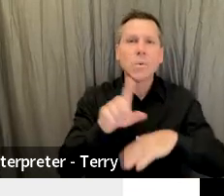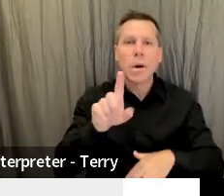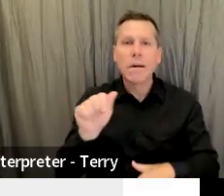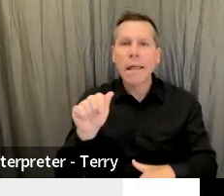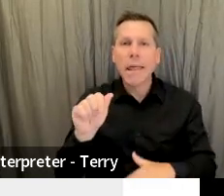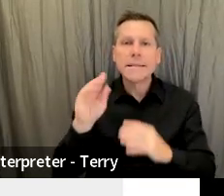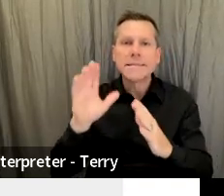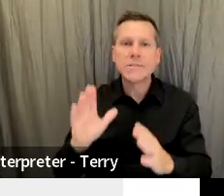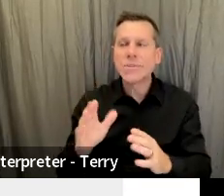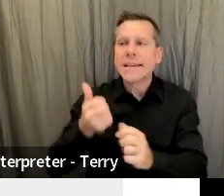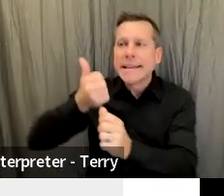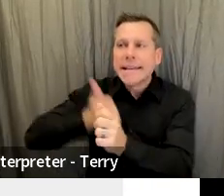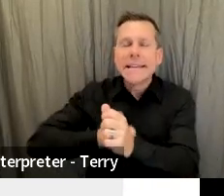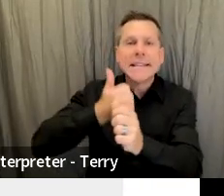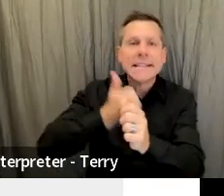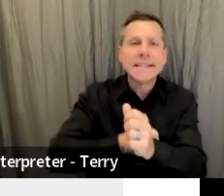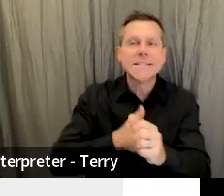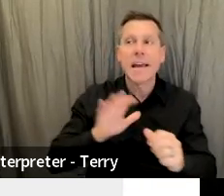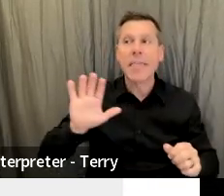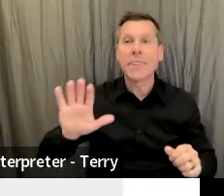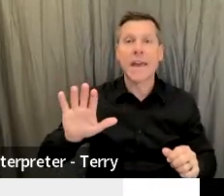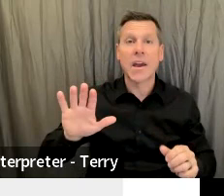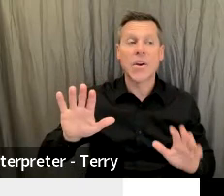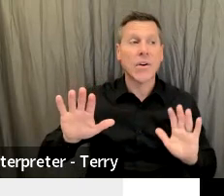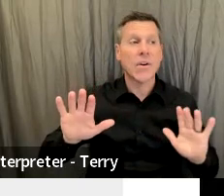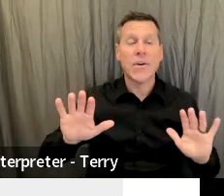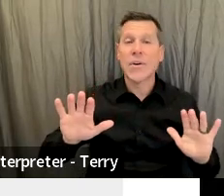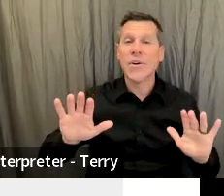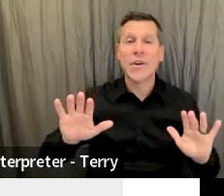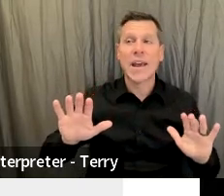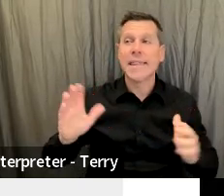comes to the course with their own themes, their own